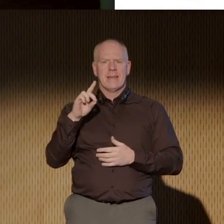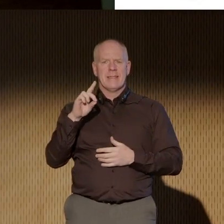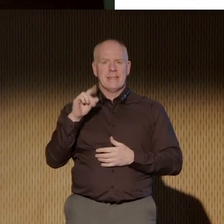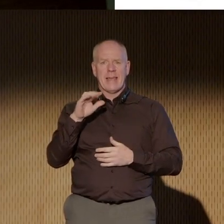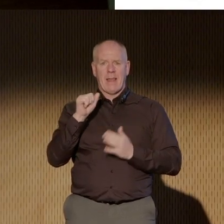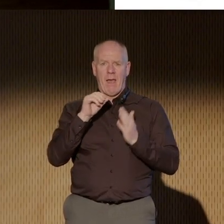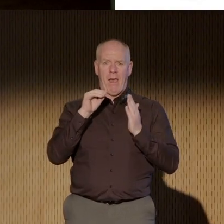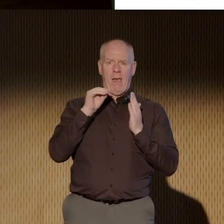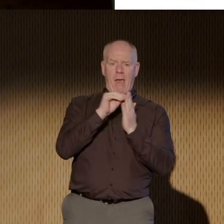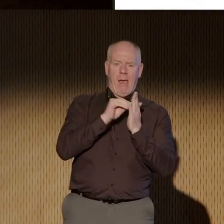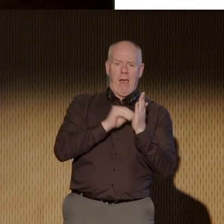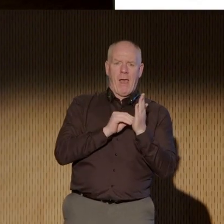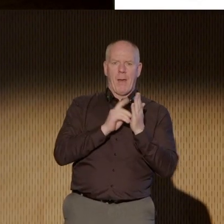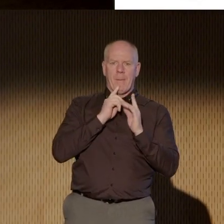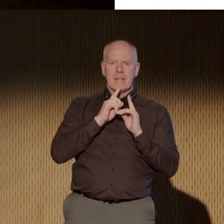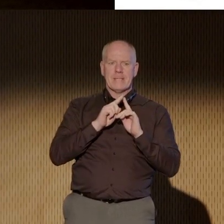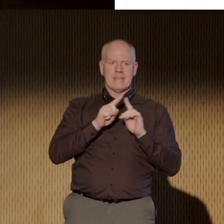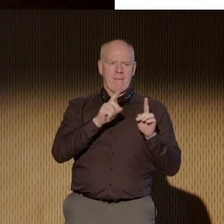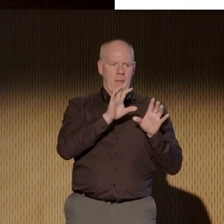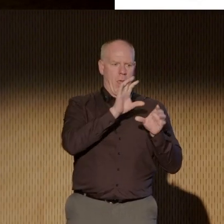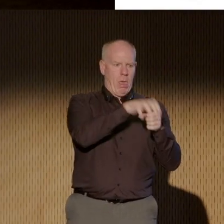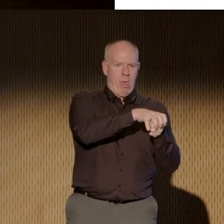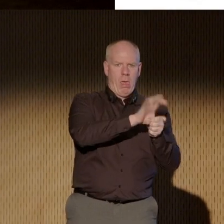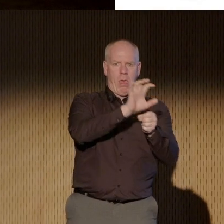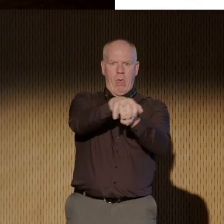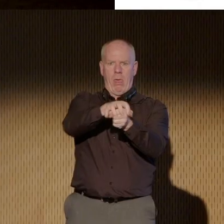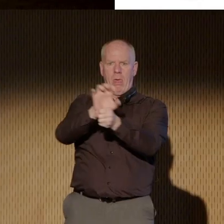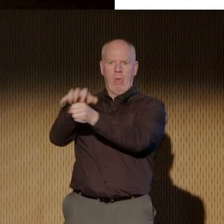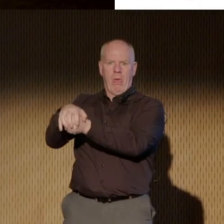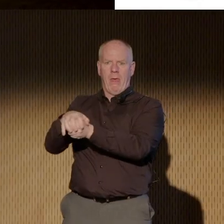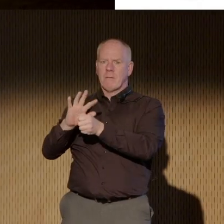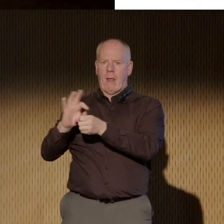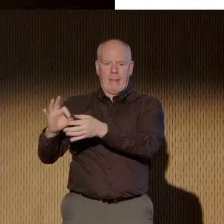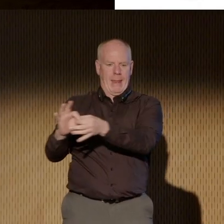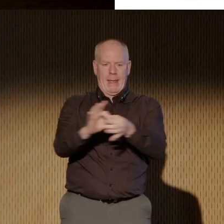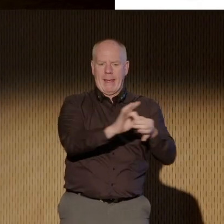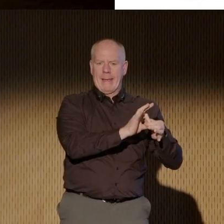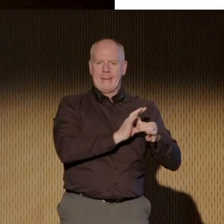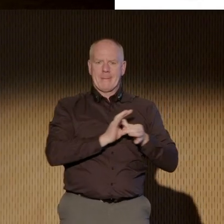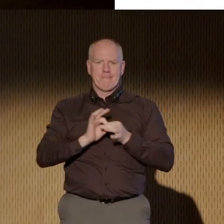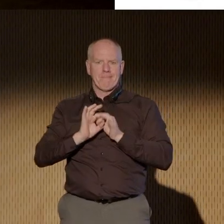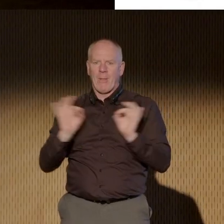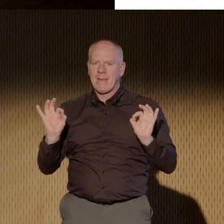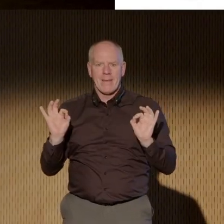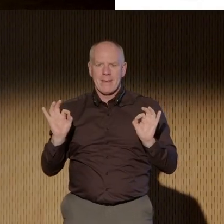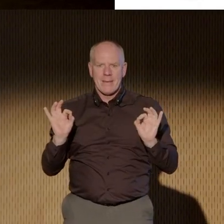but in different places. And it's not connected. So we might have student